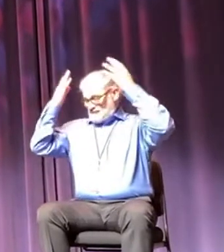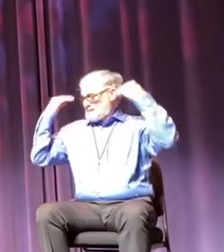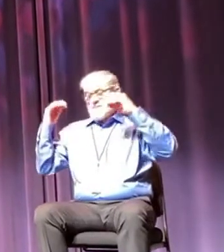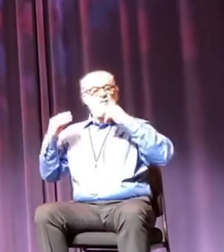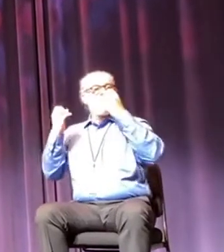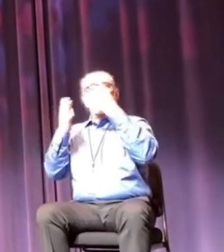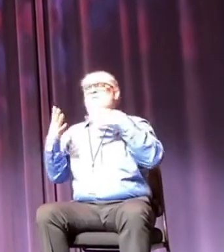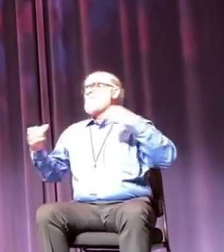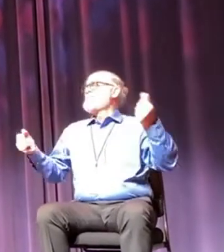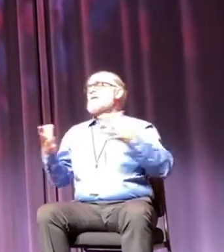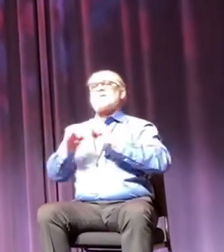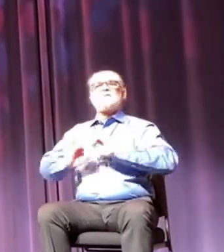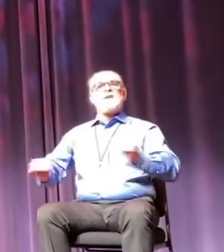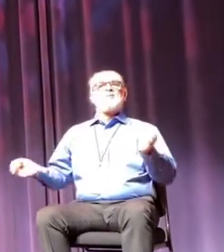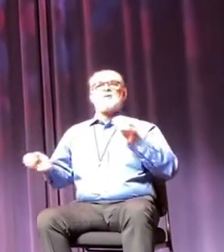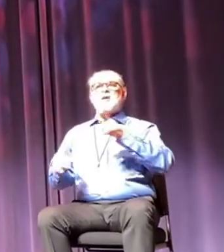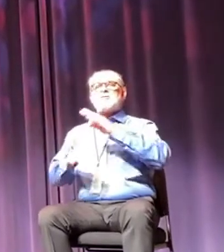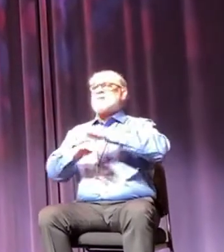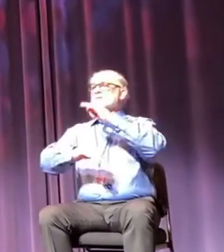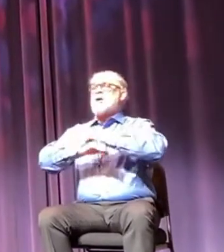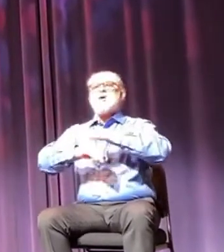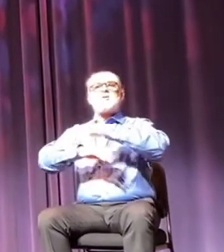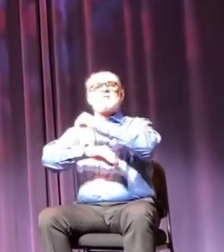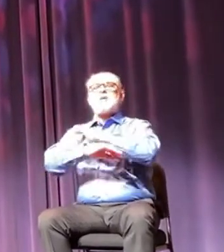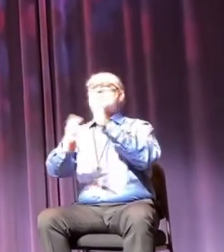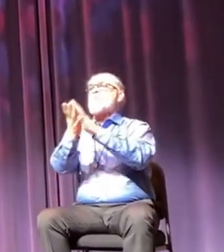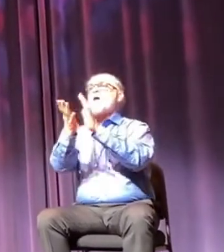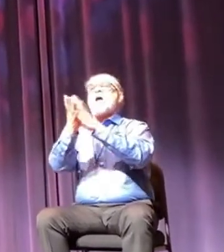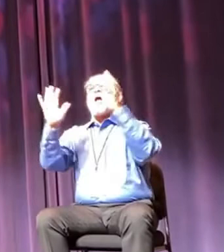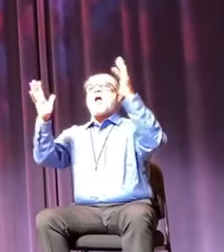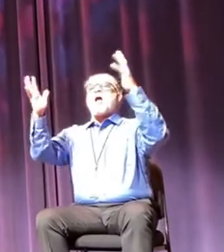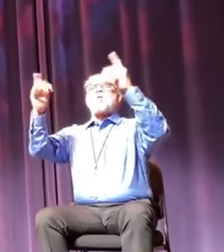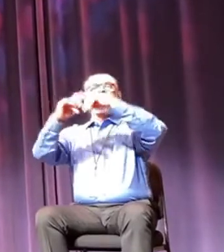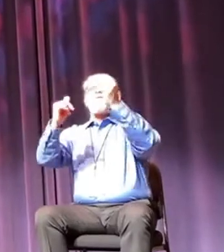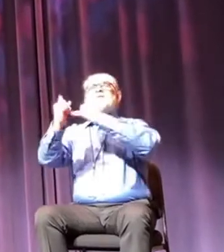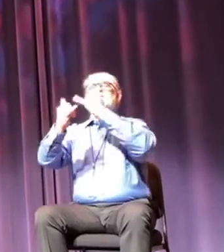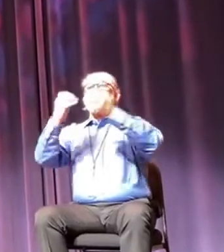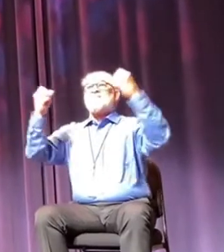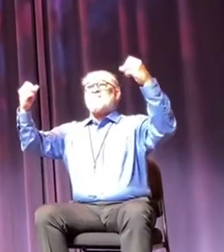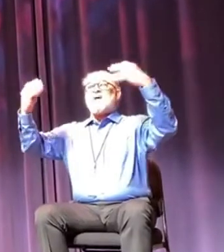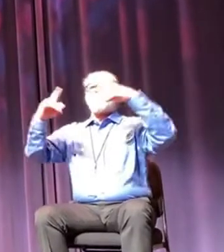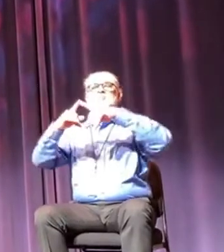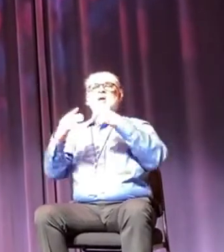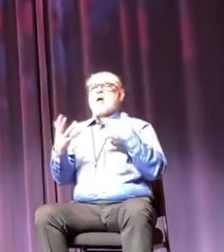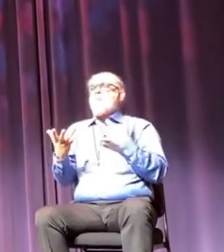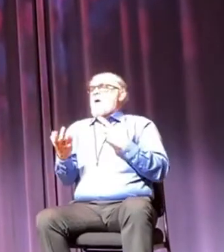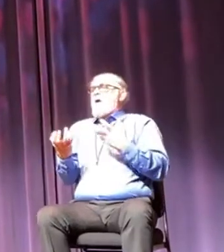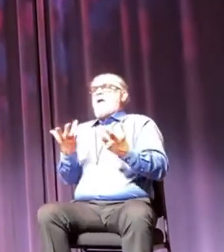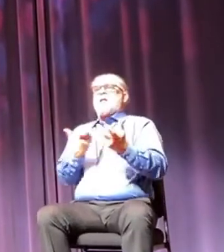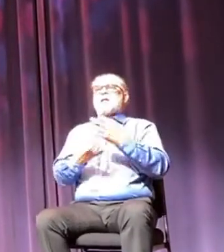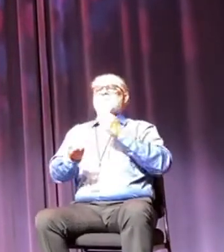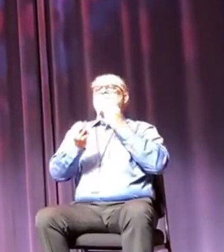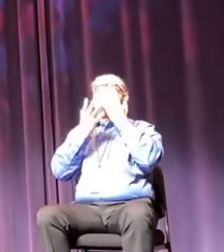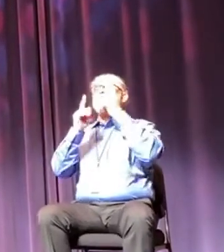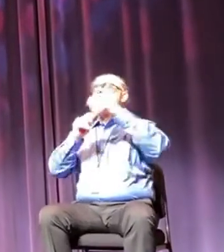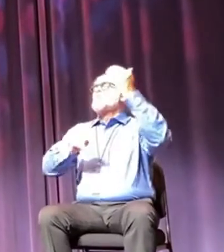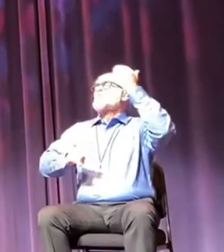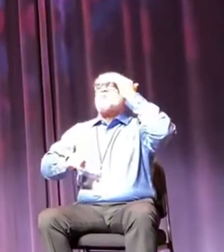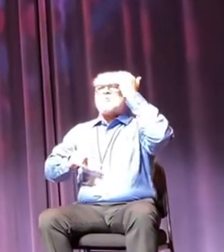Parloristas crest on the main stage in applause. To find flesh, to rebel in bashful blush, to know,